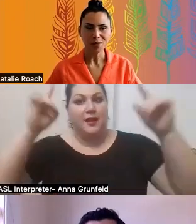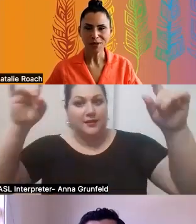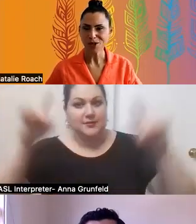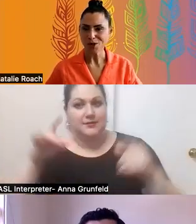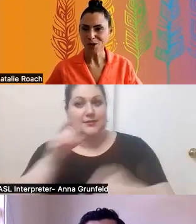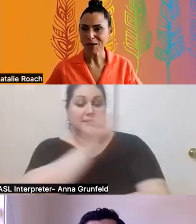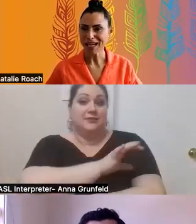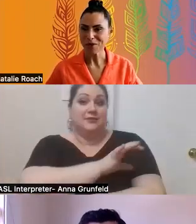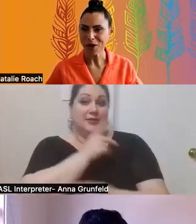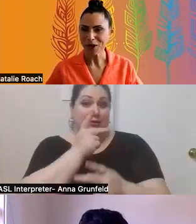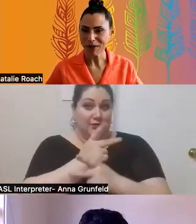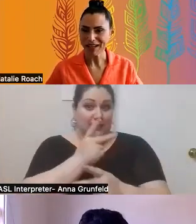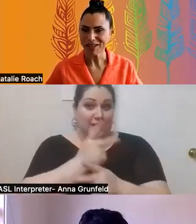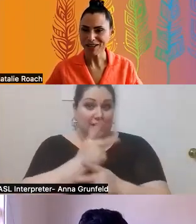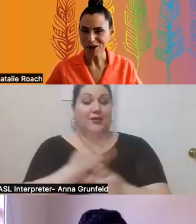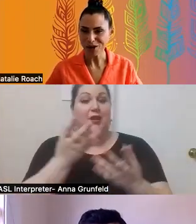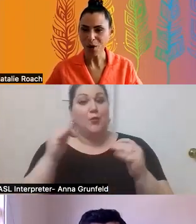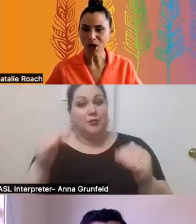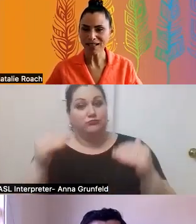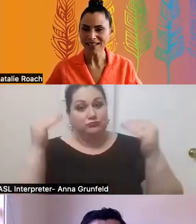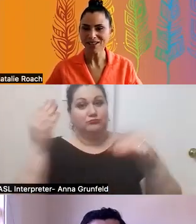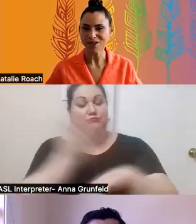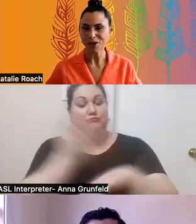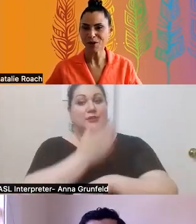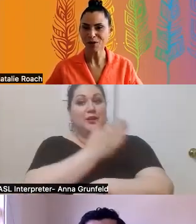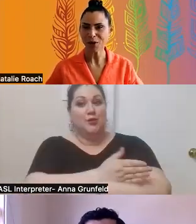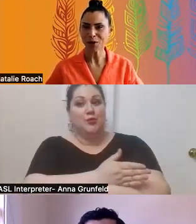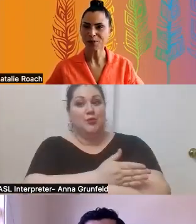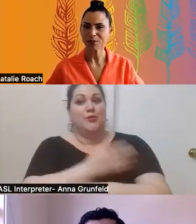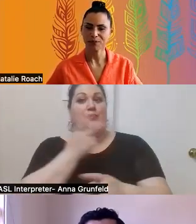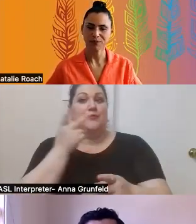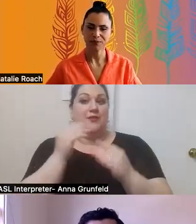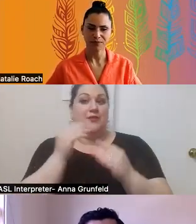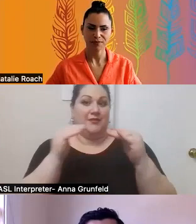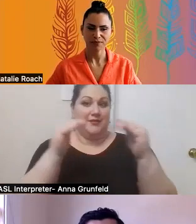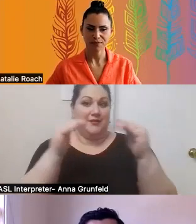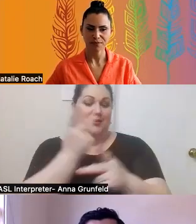Please join me in welcoming Dr. Quon and Dr. Munro. Thank you, Natalie.